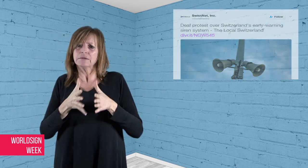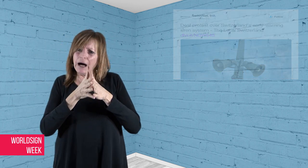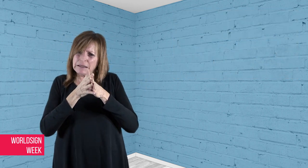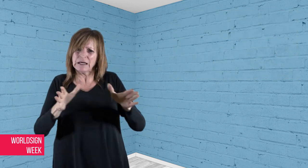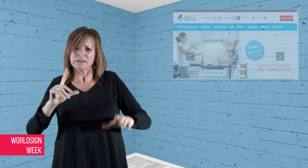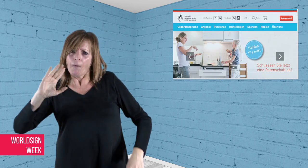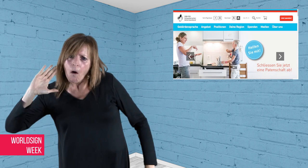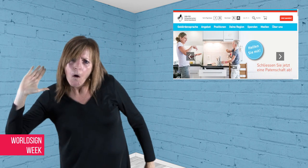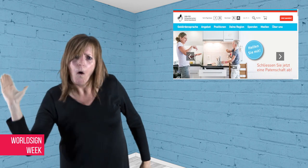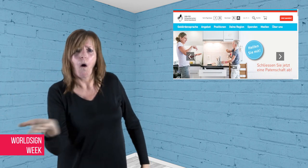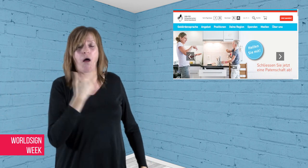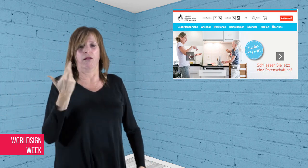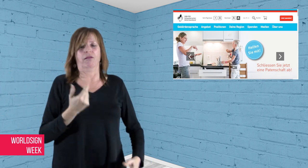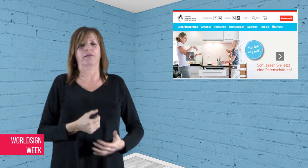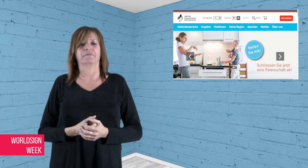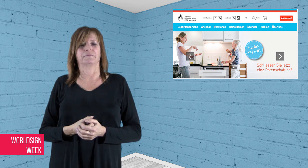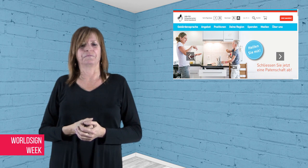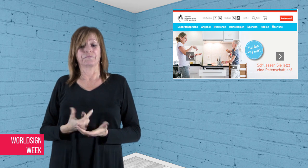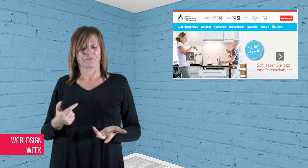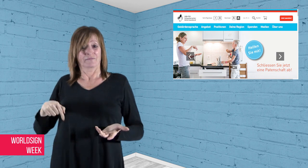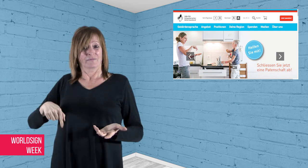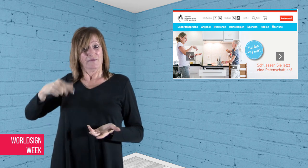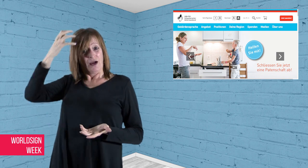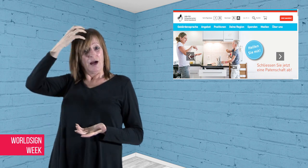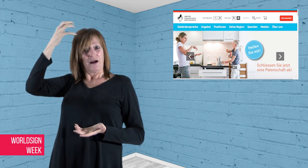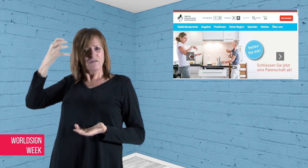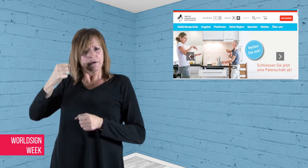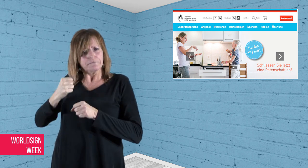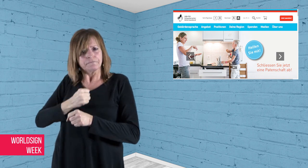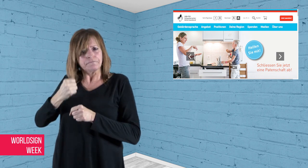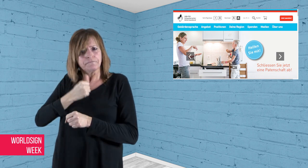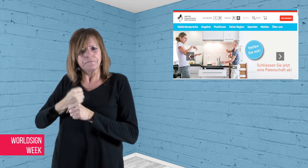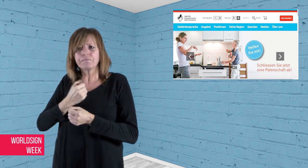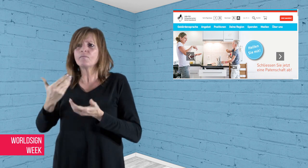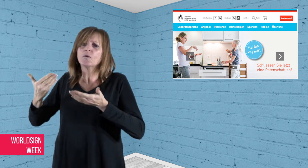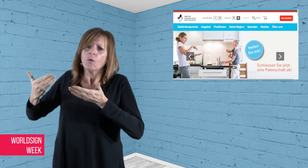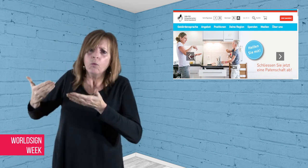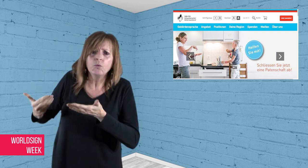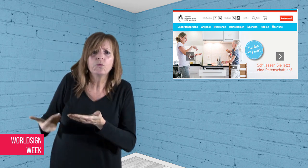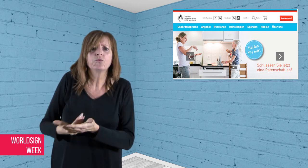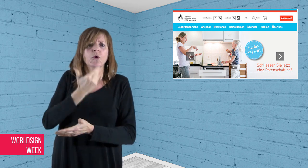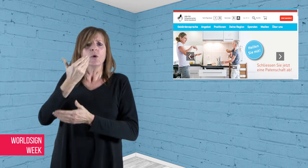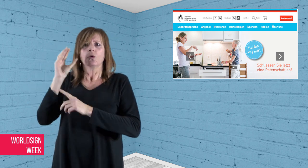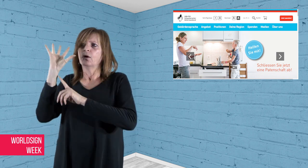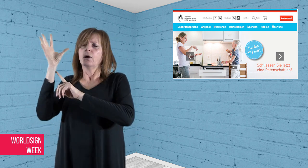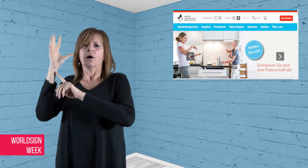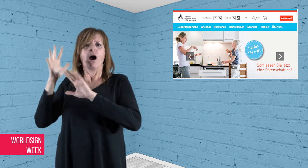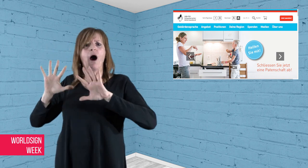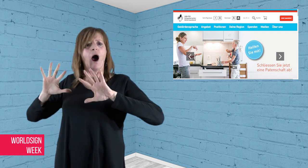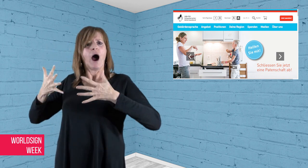to everyone.” The government is currently developing a new warning system that would also send a push notification to mobile